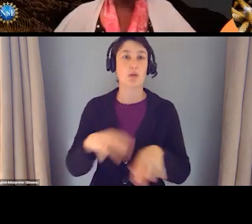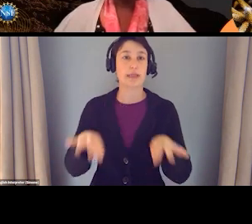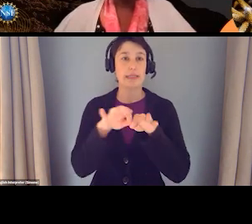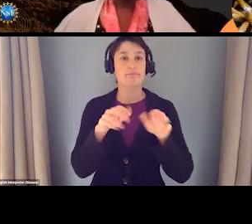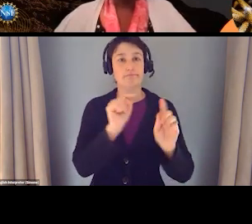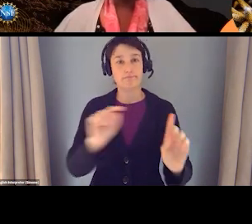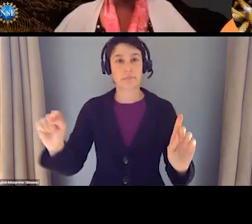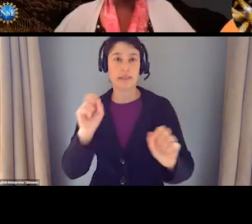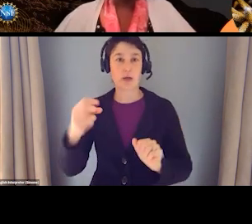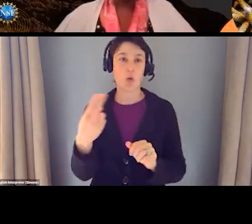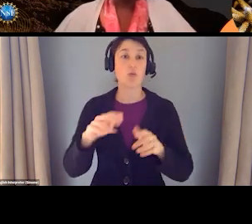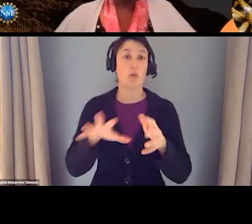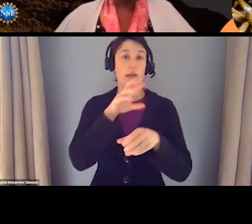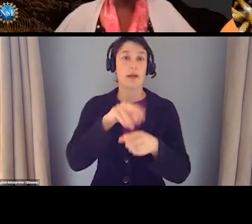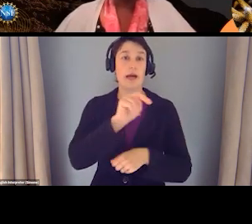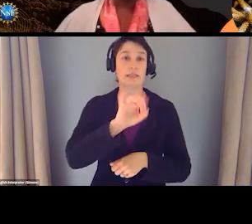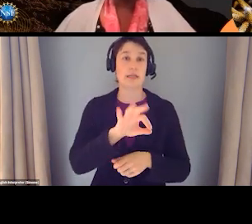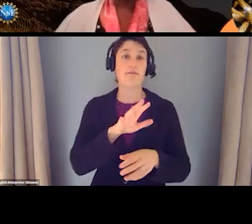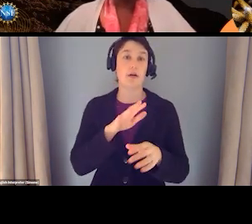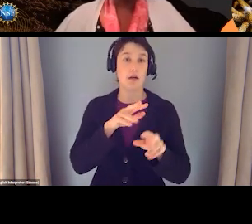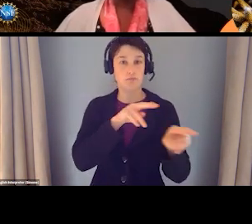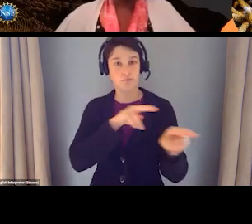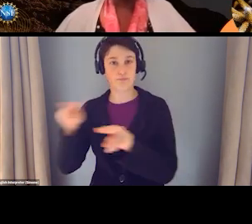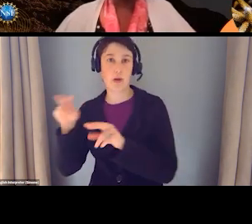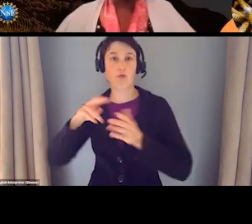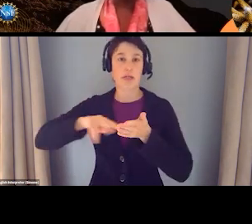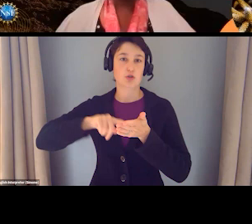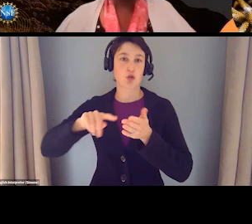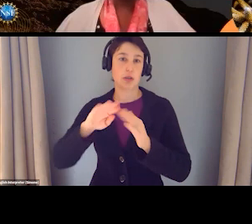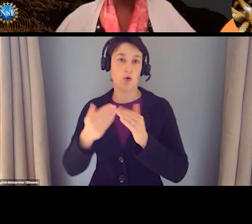Their mission is to demonstrate organizational excellence, agility, and innovation,